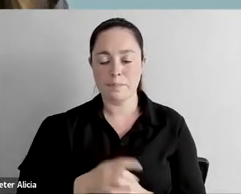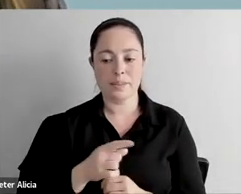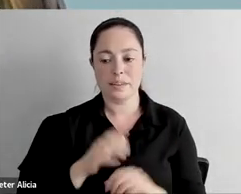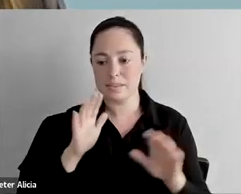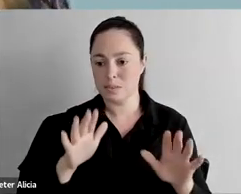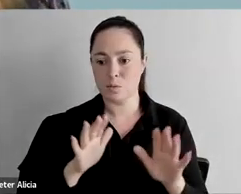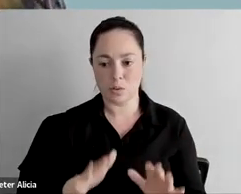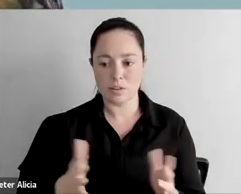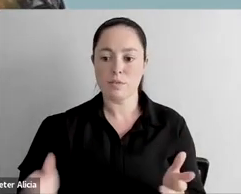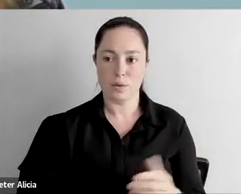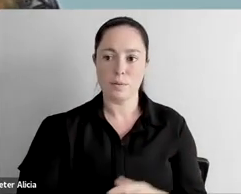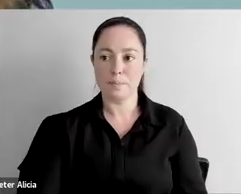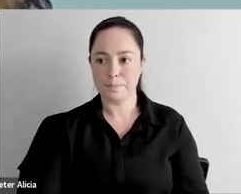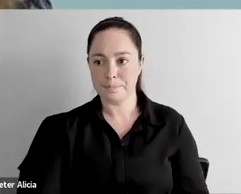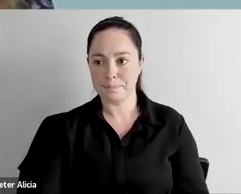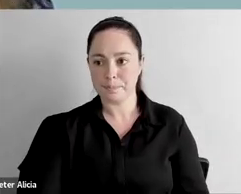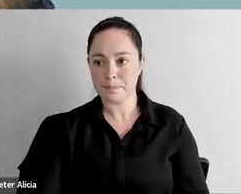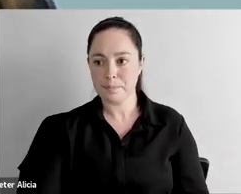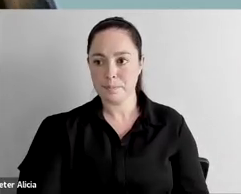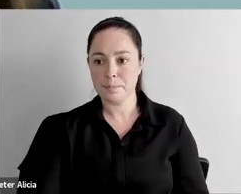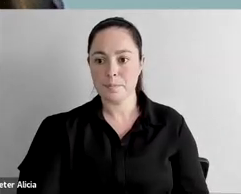Thank you again to Laurin and Teresa.